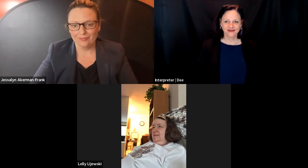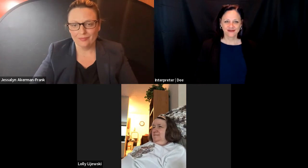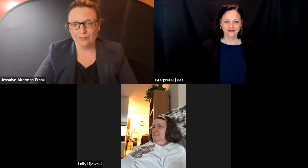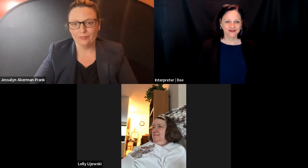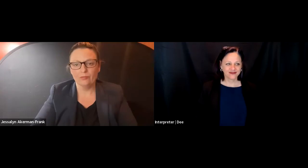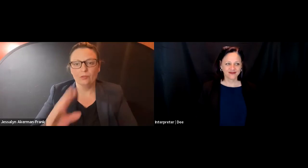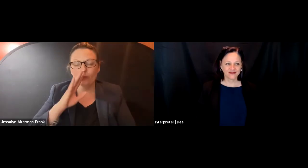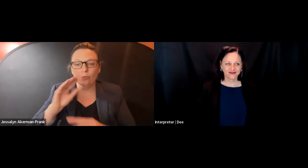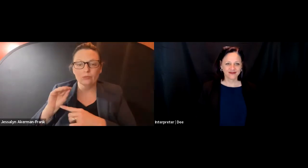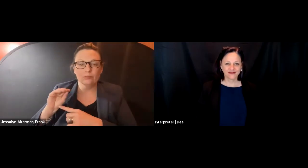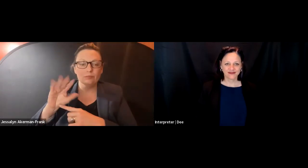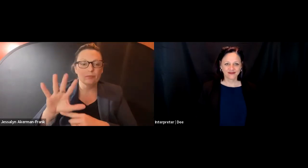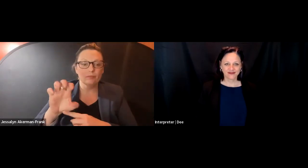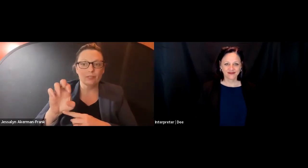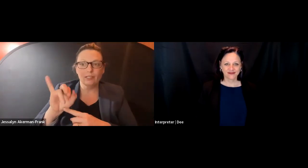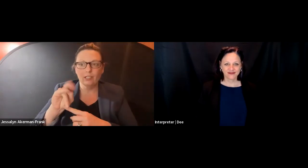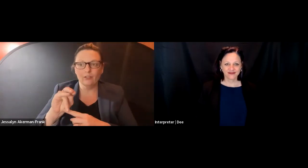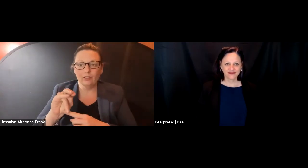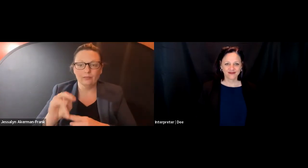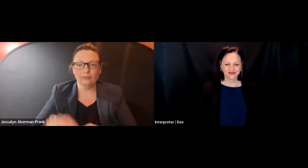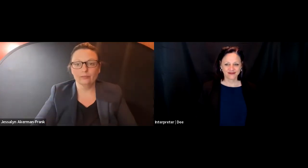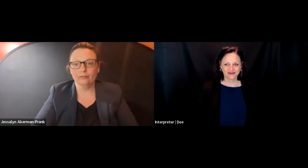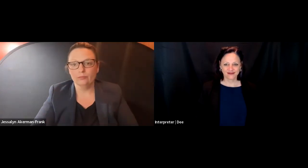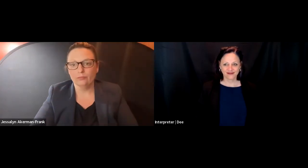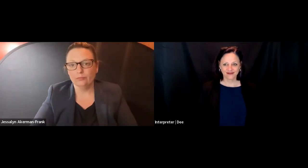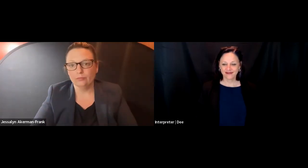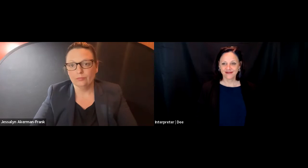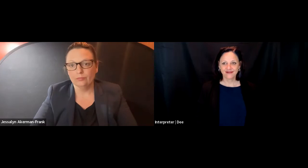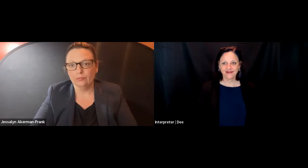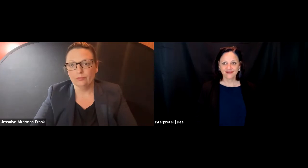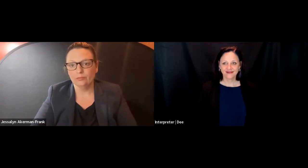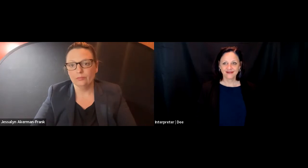Jessalyn: Lolly, I'll turn your spotlight off.